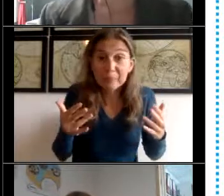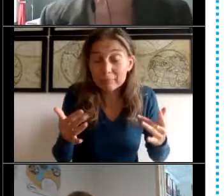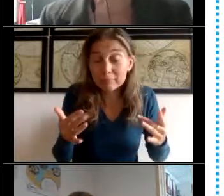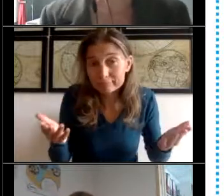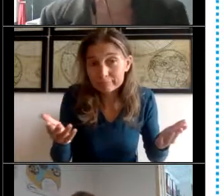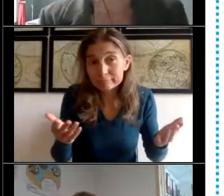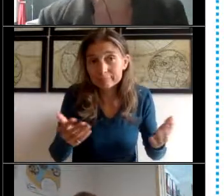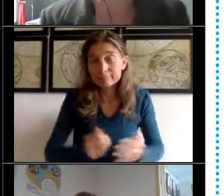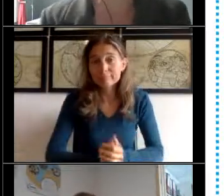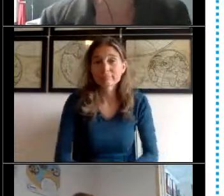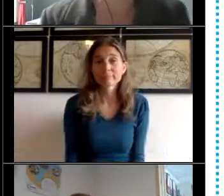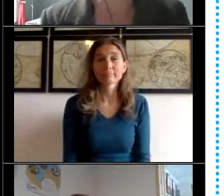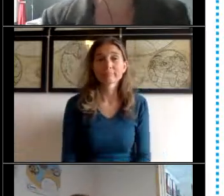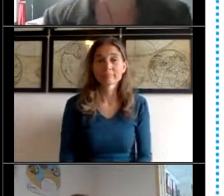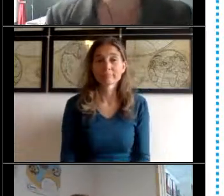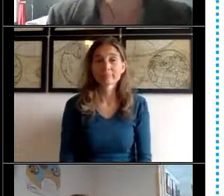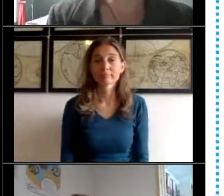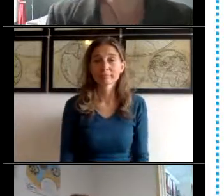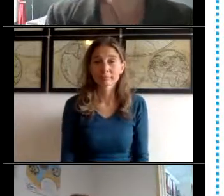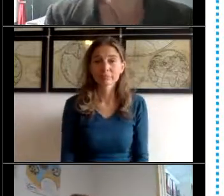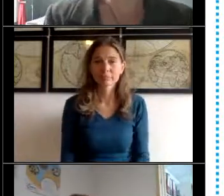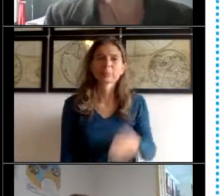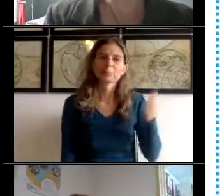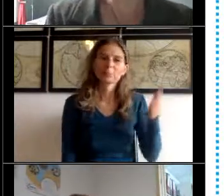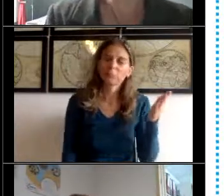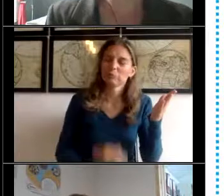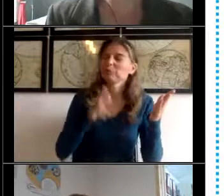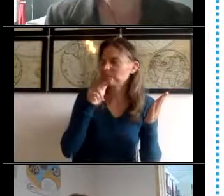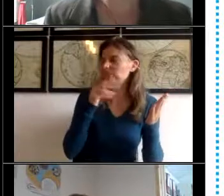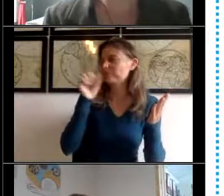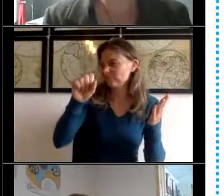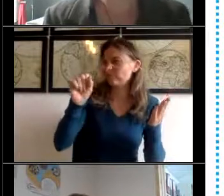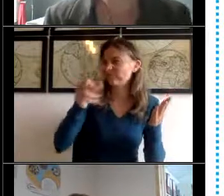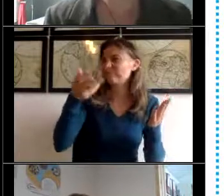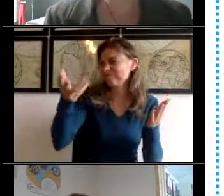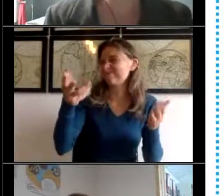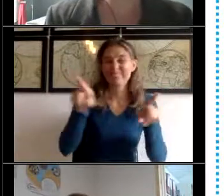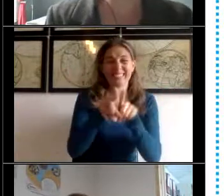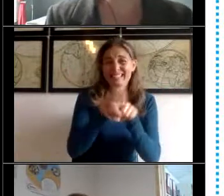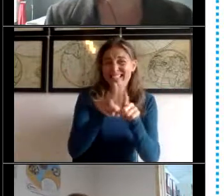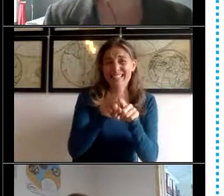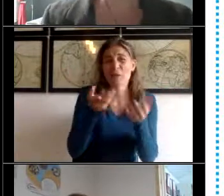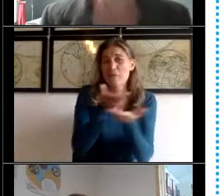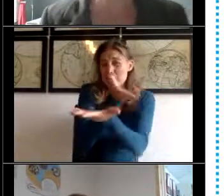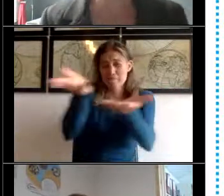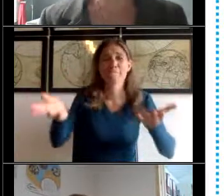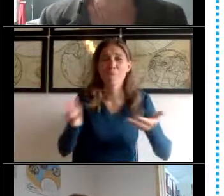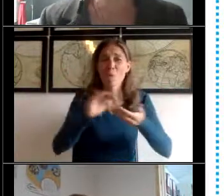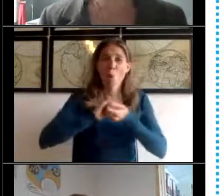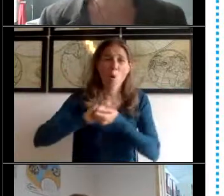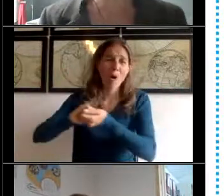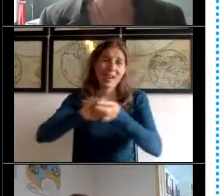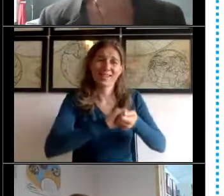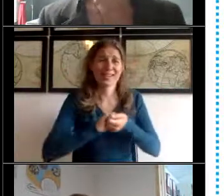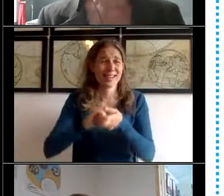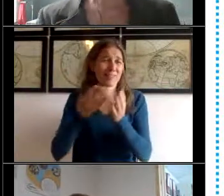Thank you so much. This reflects the planning most of our organisations are doing across all our fields of activity.